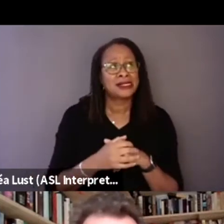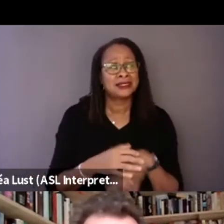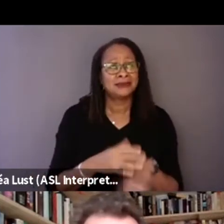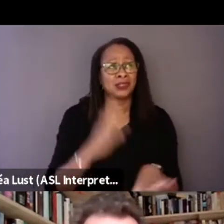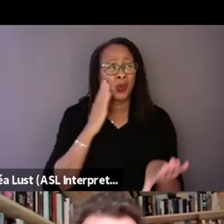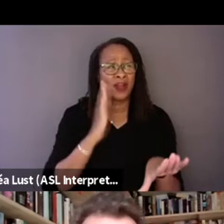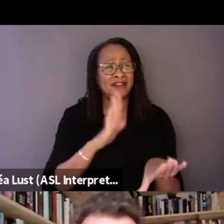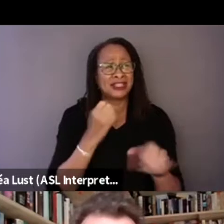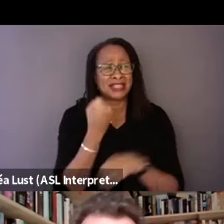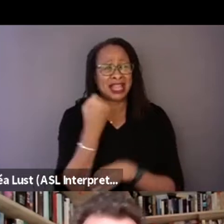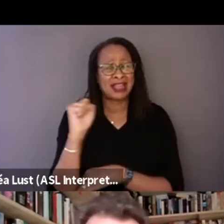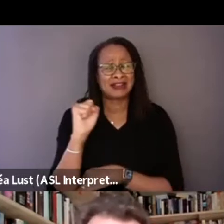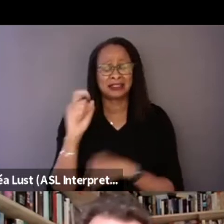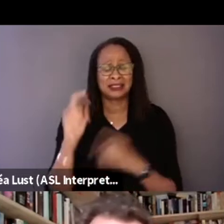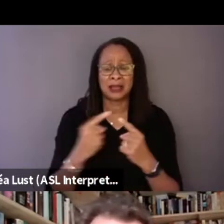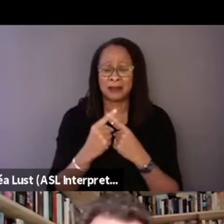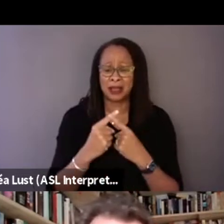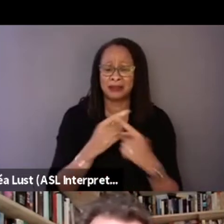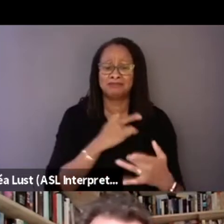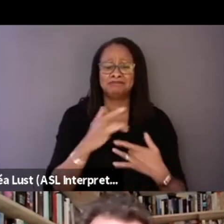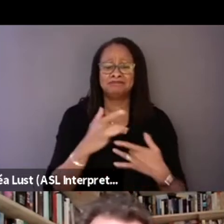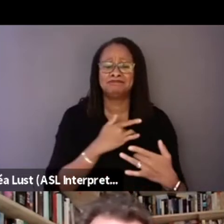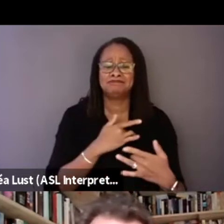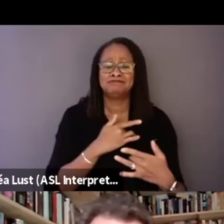about concerning reforming the fed.